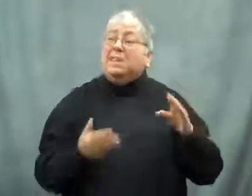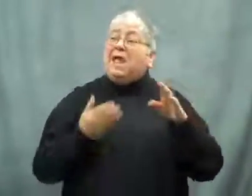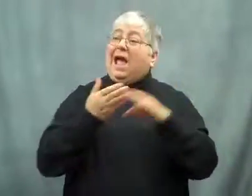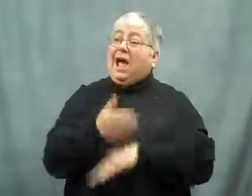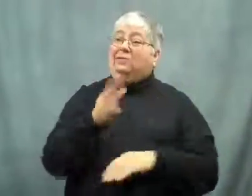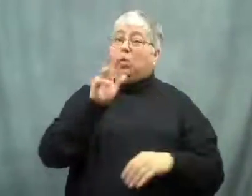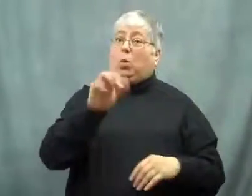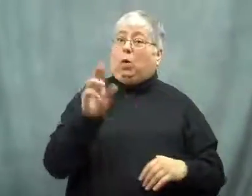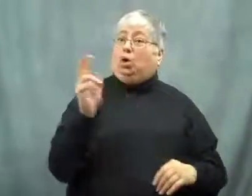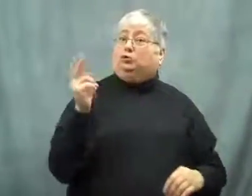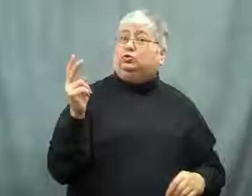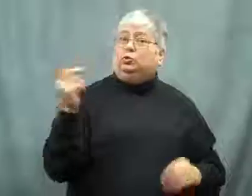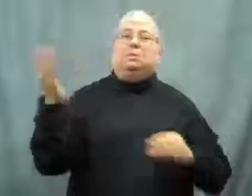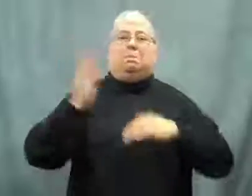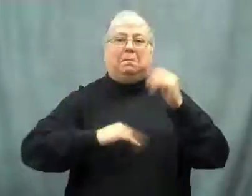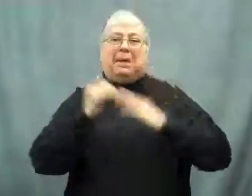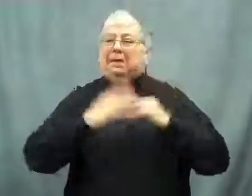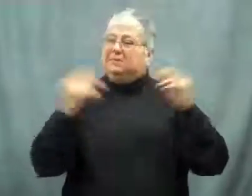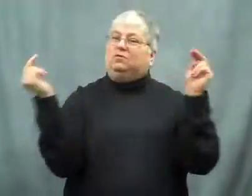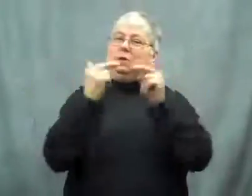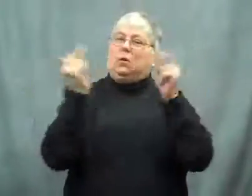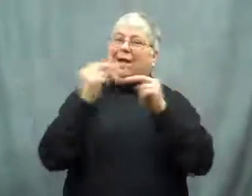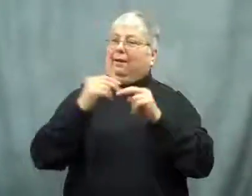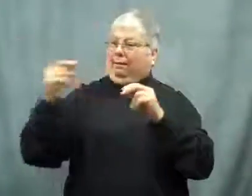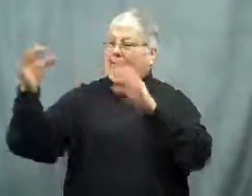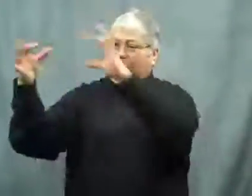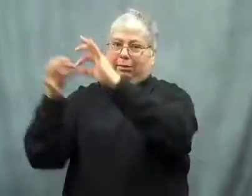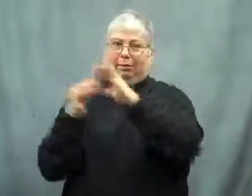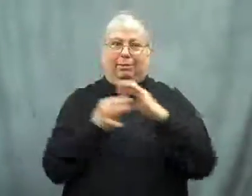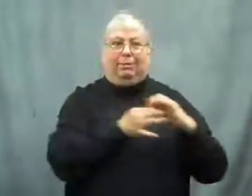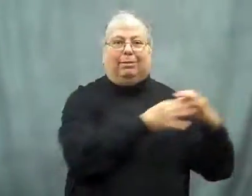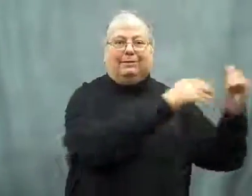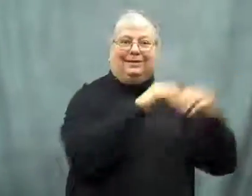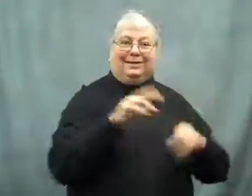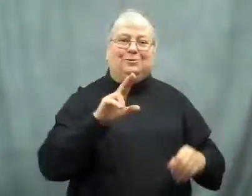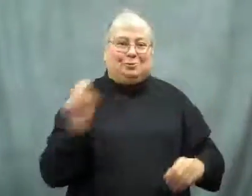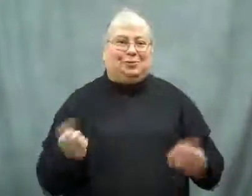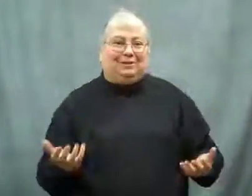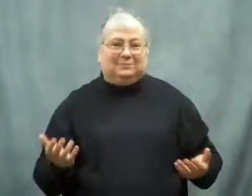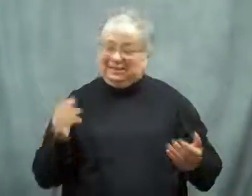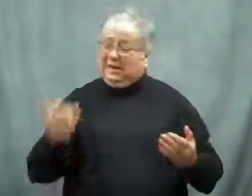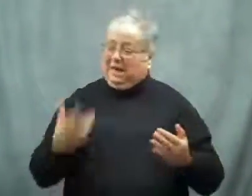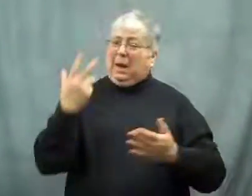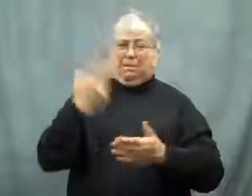After World War II, highways were built connecting all the states.